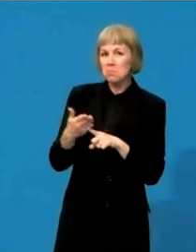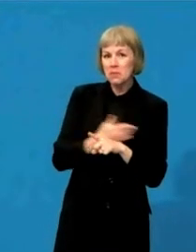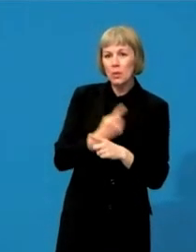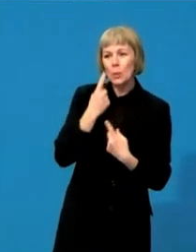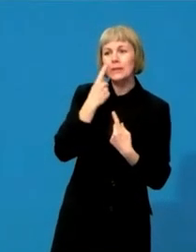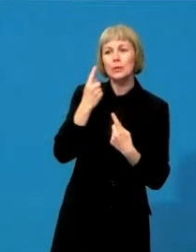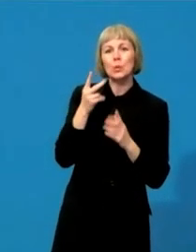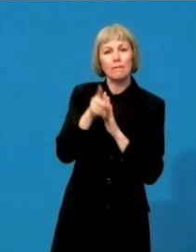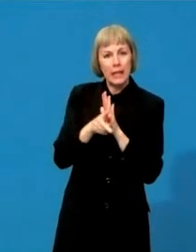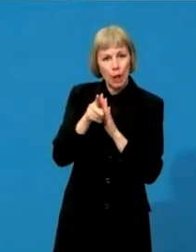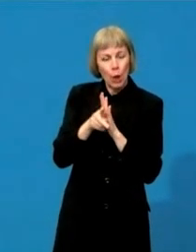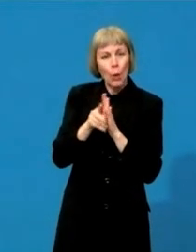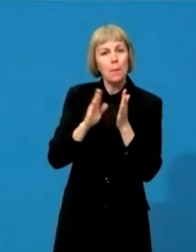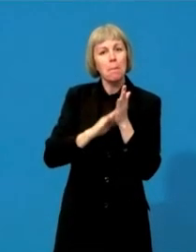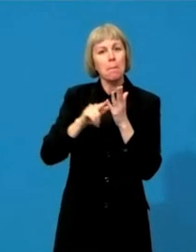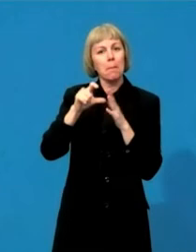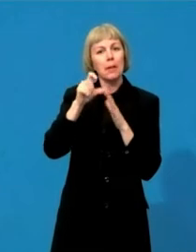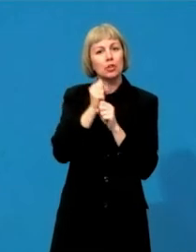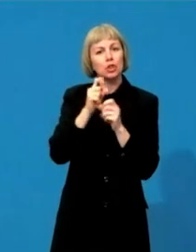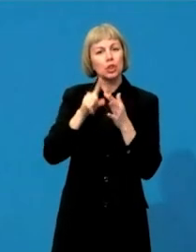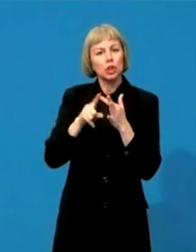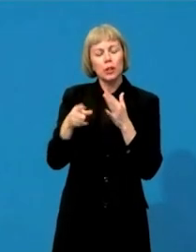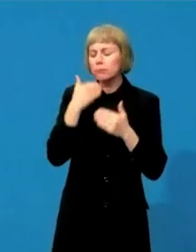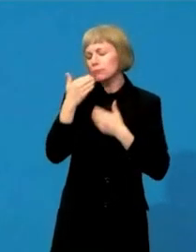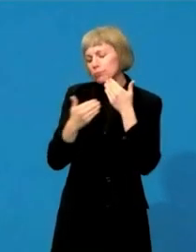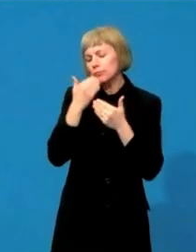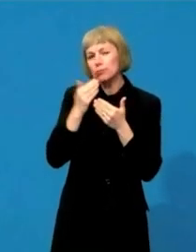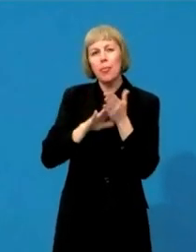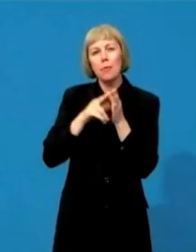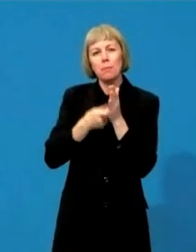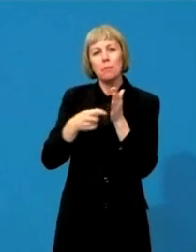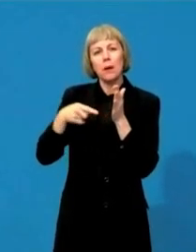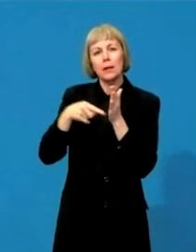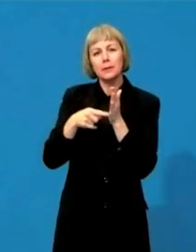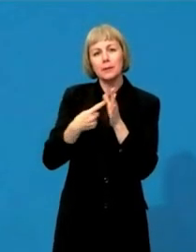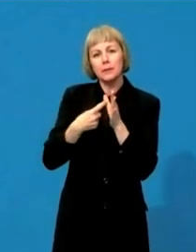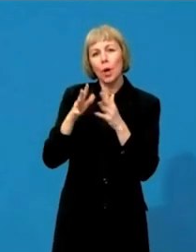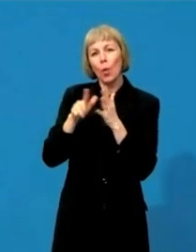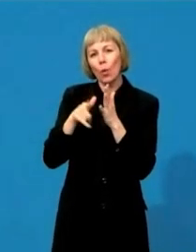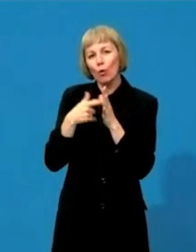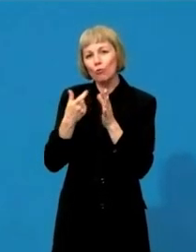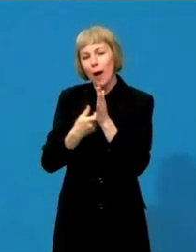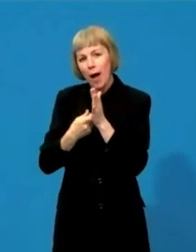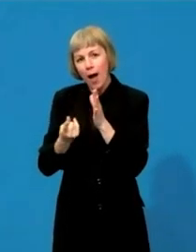Martuwarra, and during that video, the river was quite bare during that particular season.